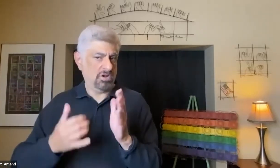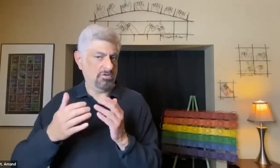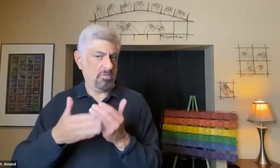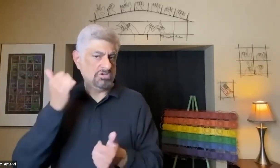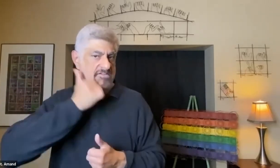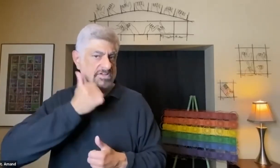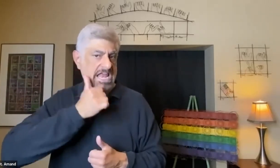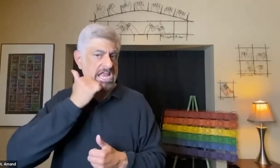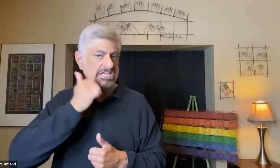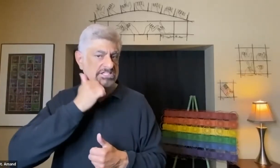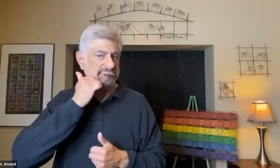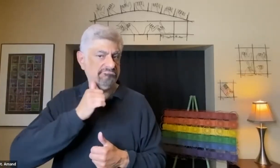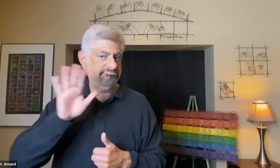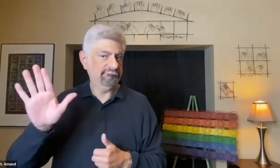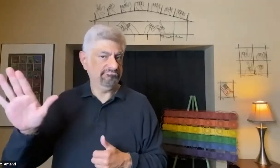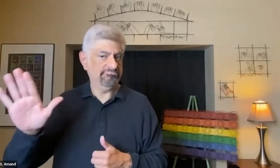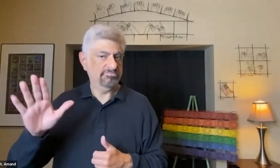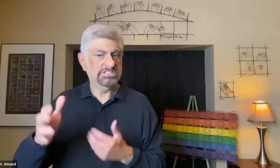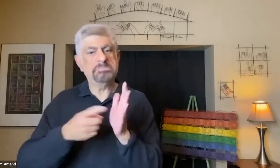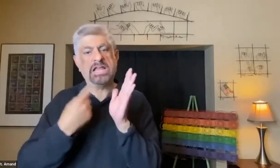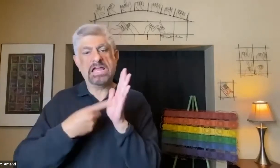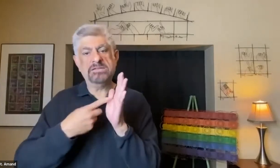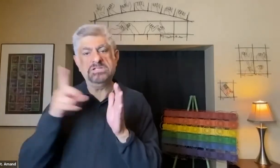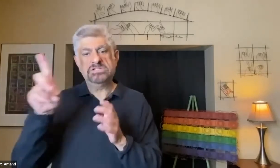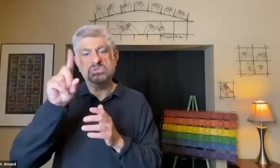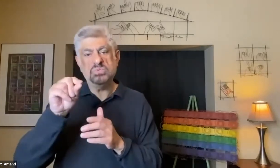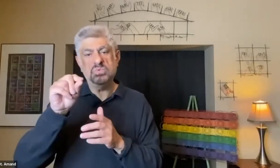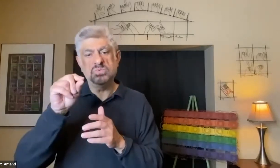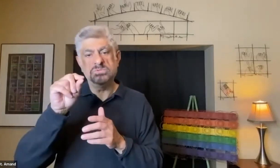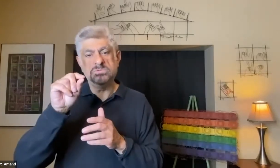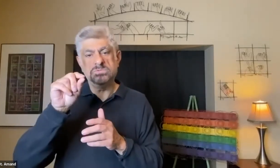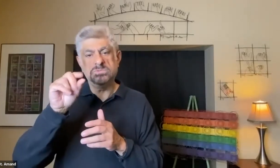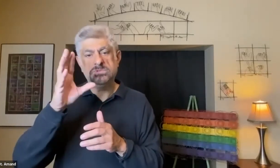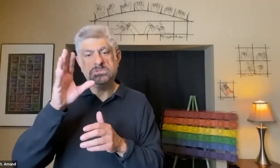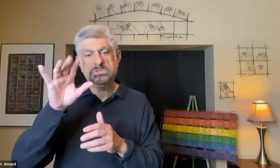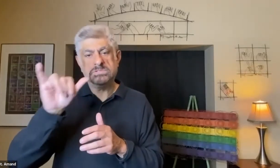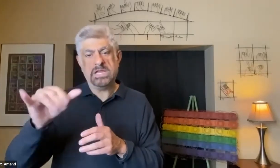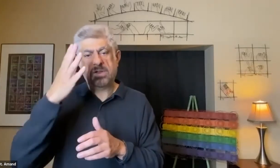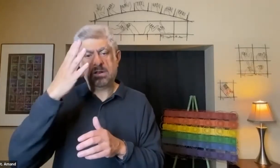for a studio where he could do his artwork. And he would be there almost every day, and sometimes